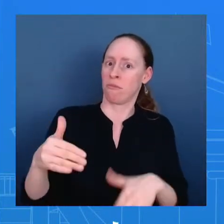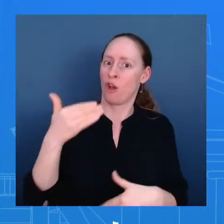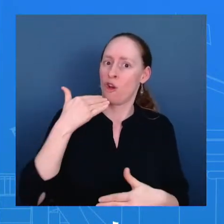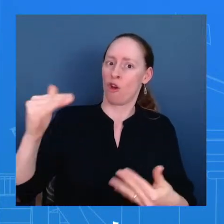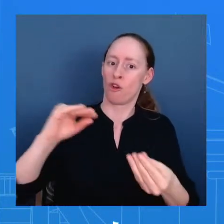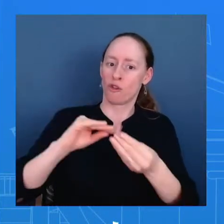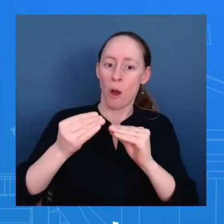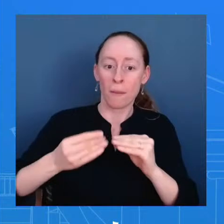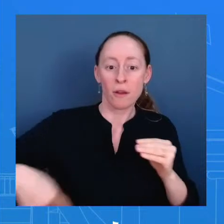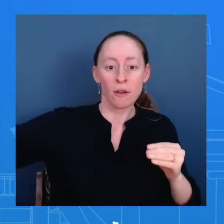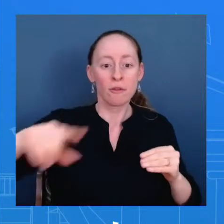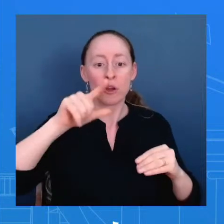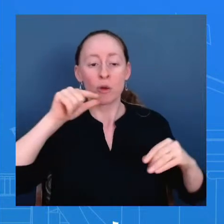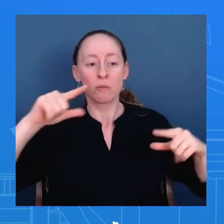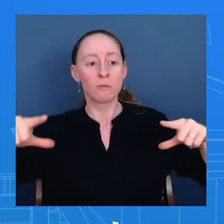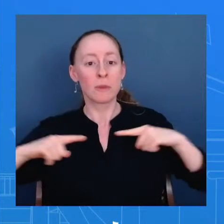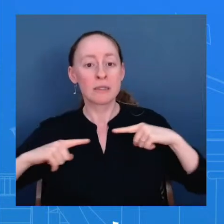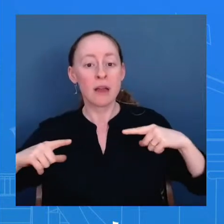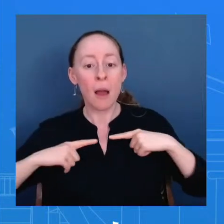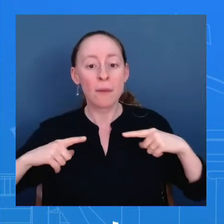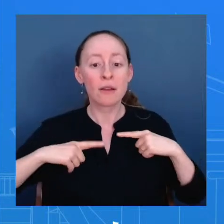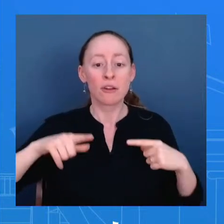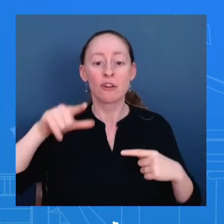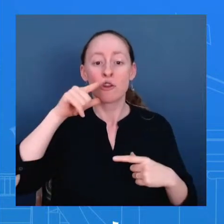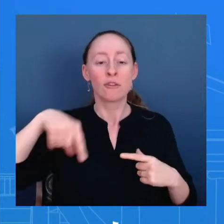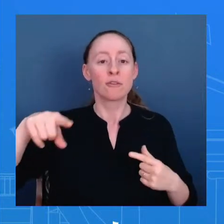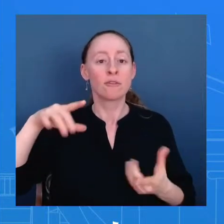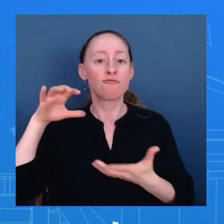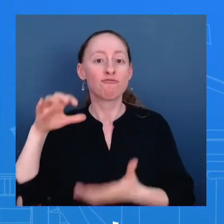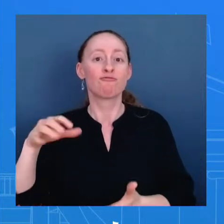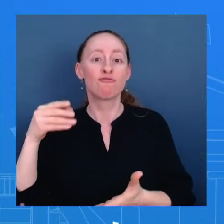And that is just a fact. And so, which we -- which, you know,